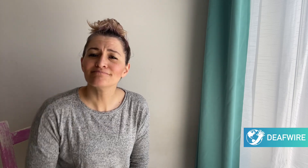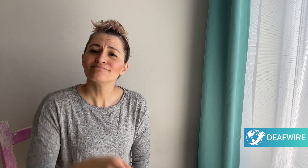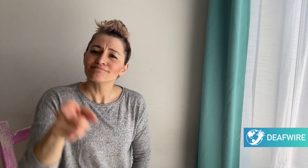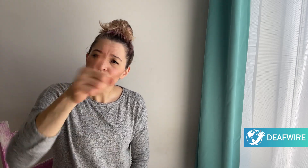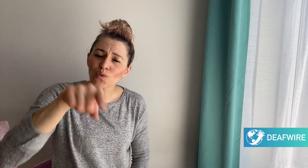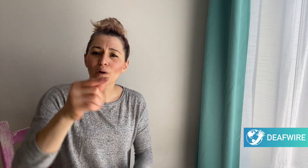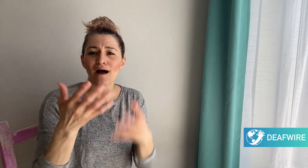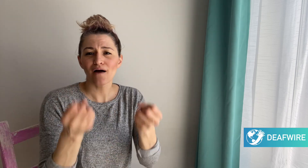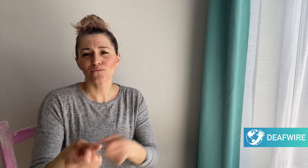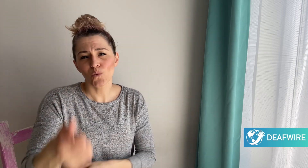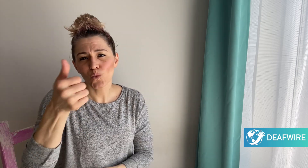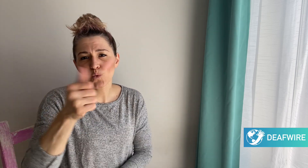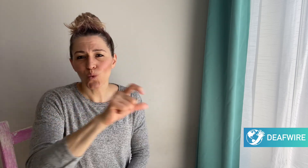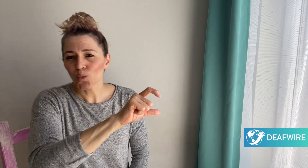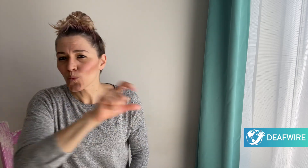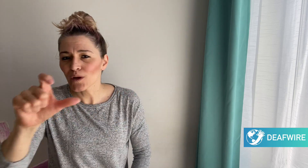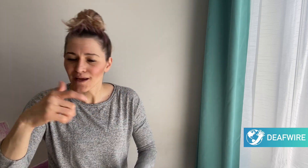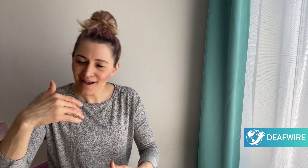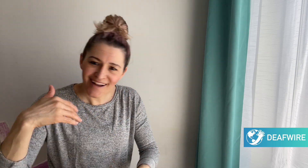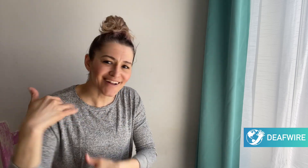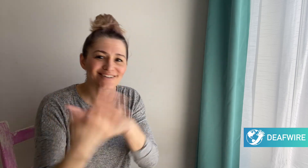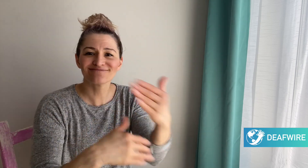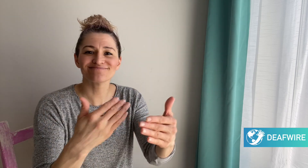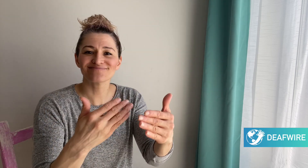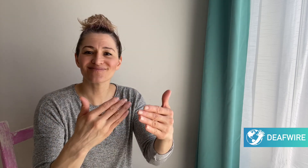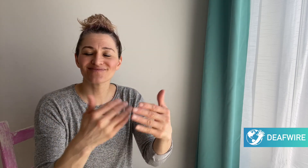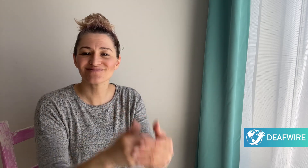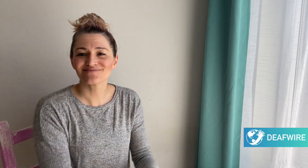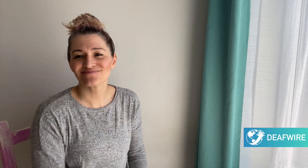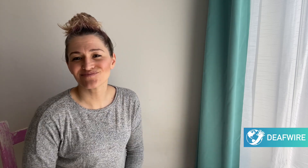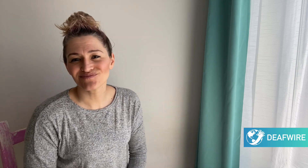Have a great week!